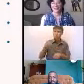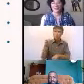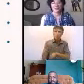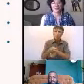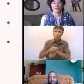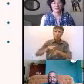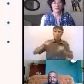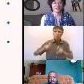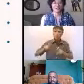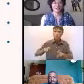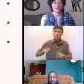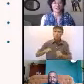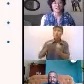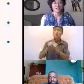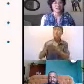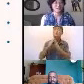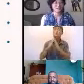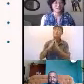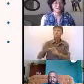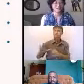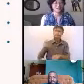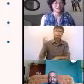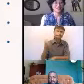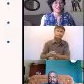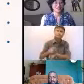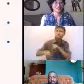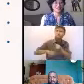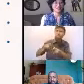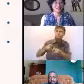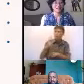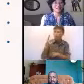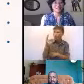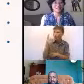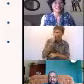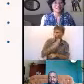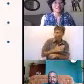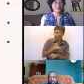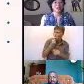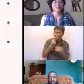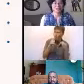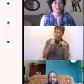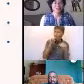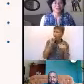that had anything to do with community. And I think that is a lot of extra labour for